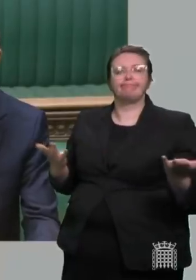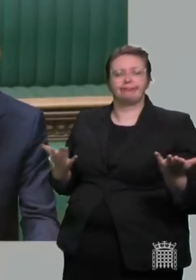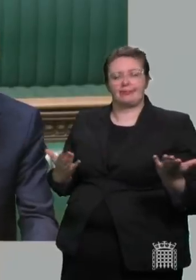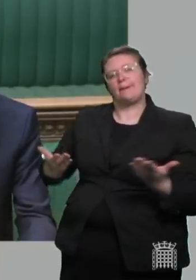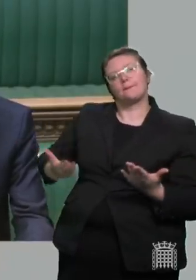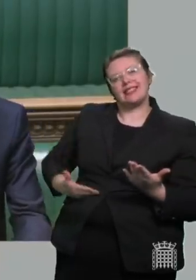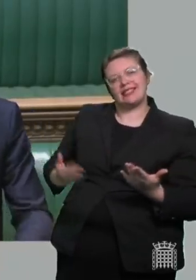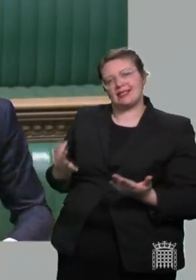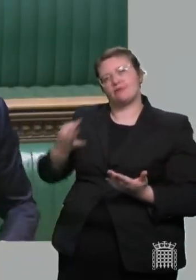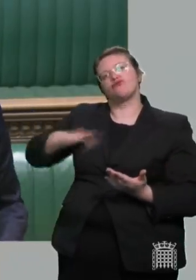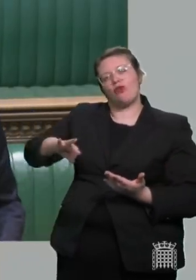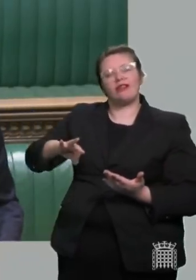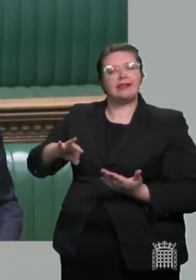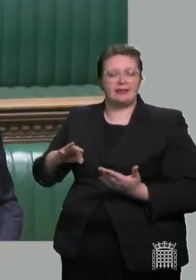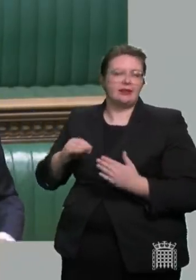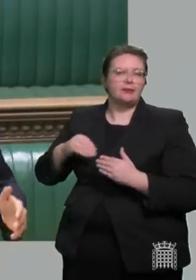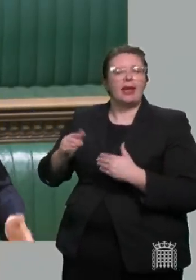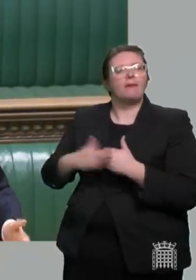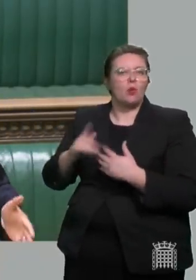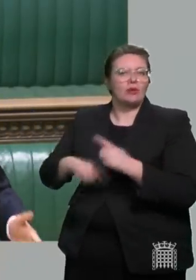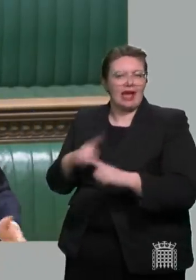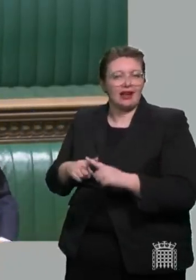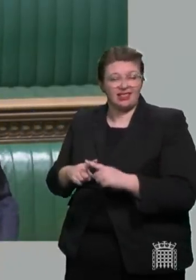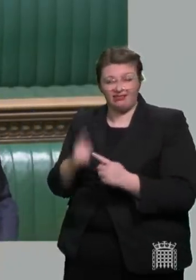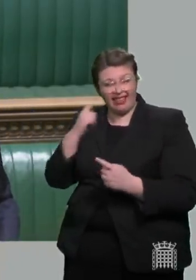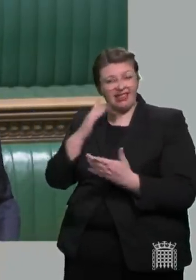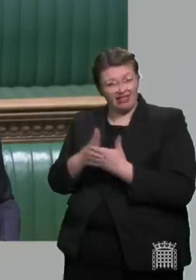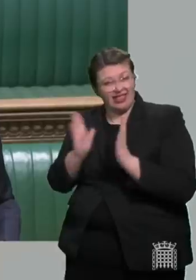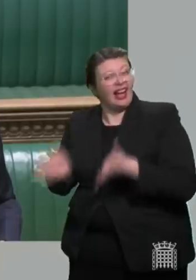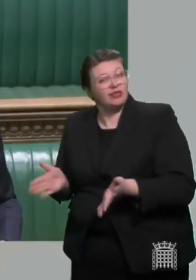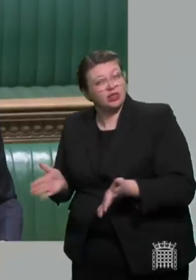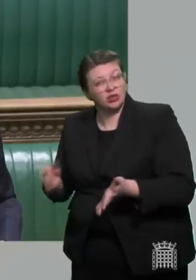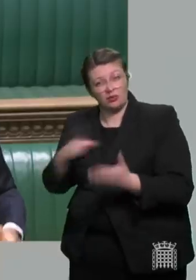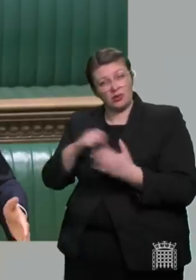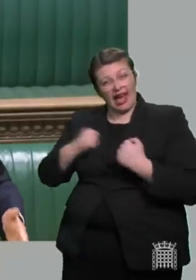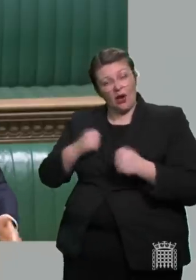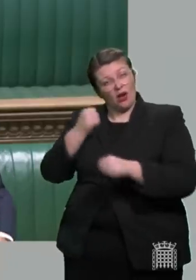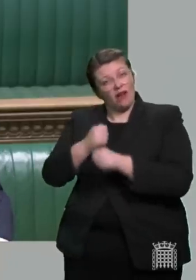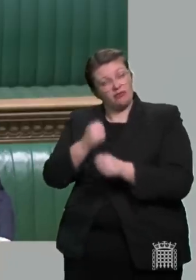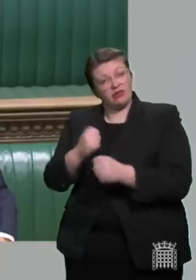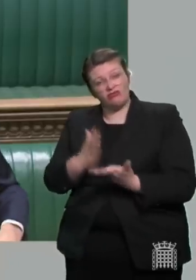as a fiscally responsible and business-friendly Government. This is the right choice and I am